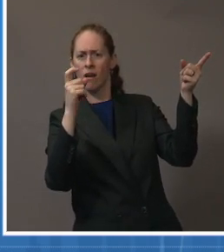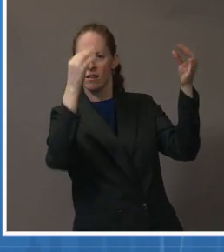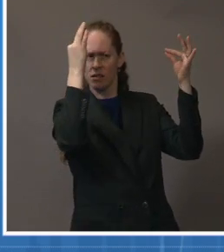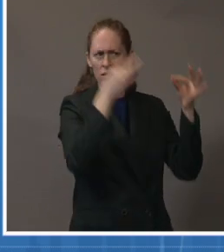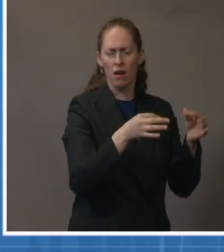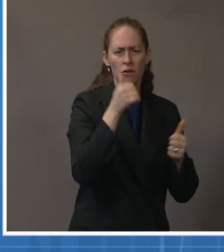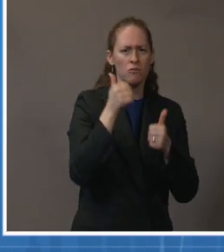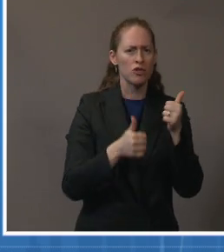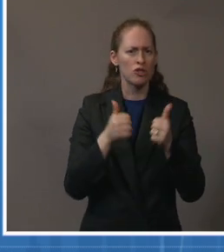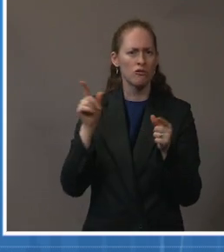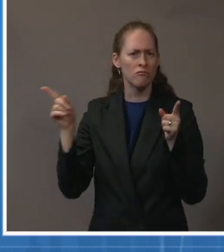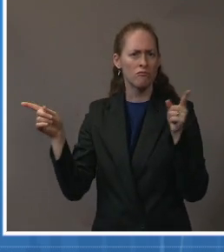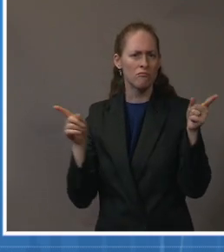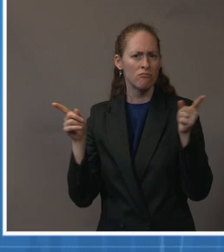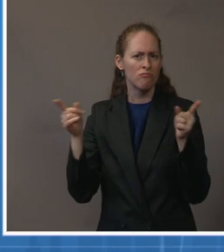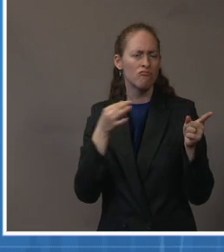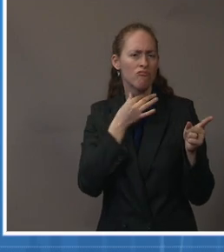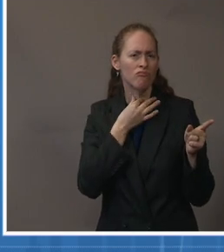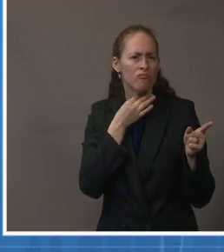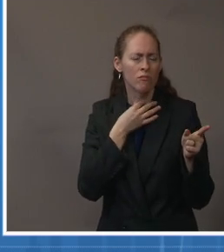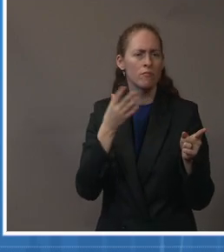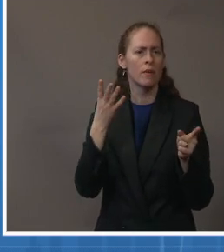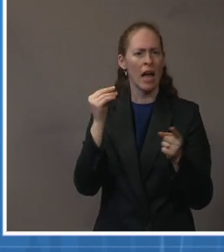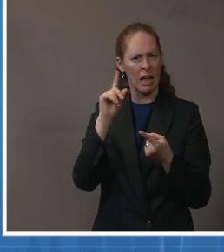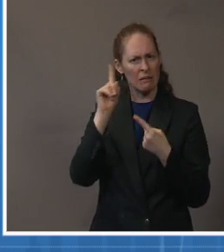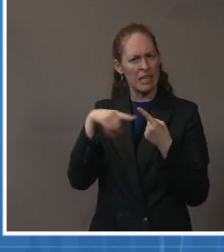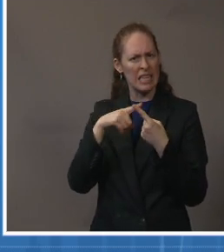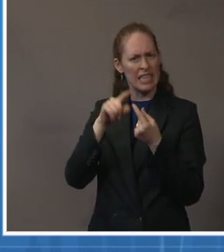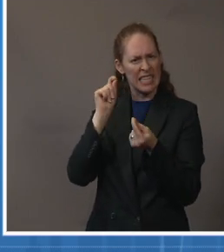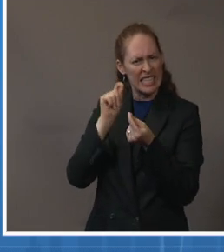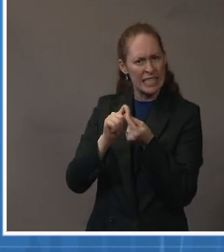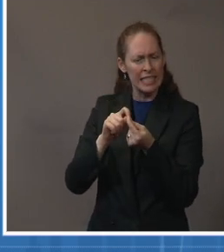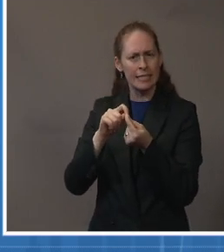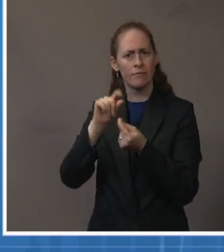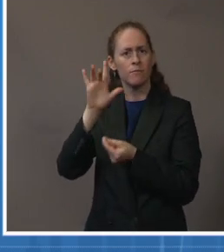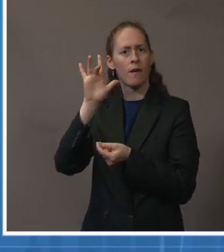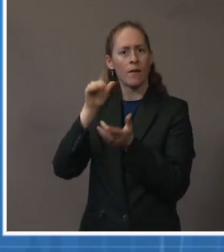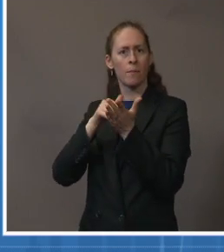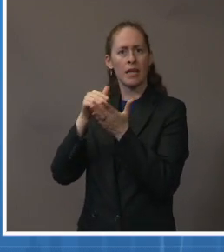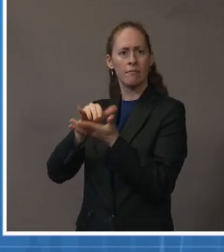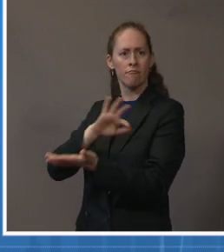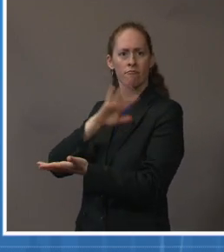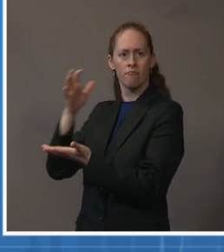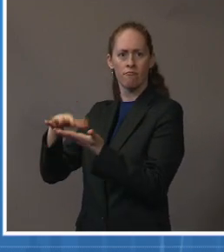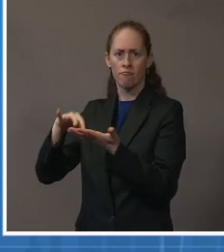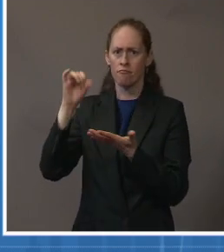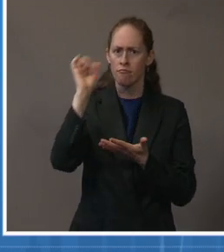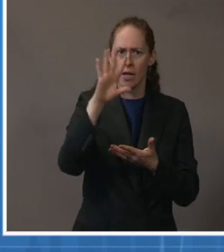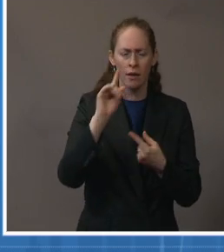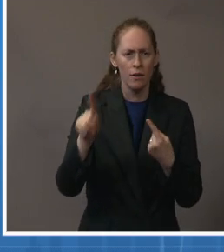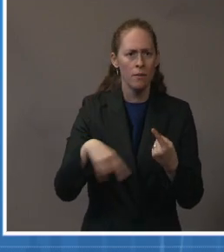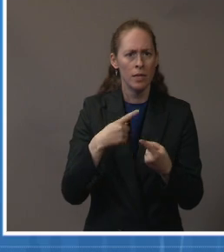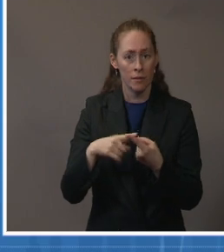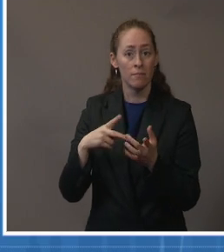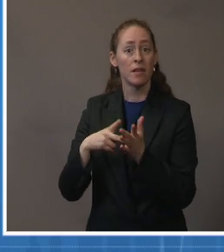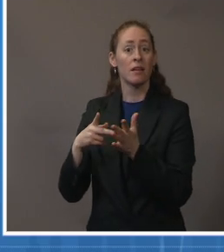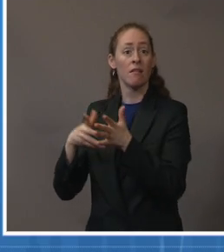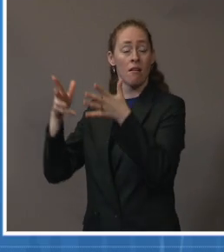And then, just to follow: When will these 25 million be distributed? And are you still confident the remaining 55 will be out by the end of June?